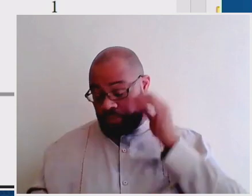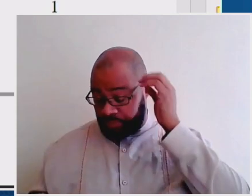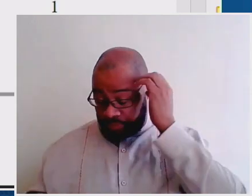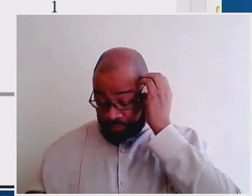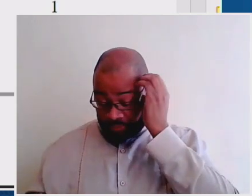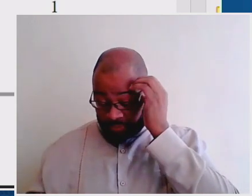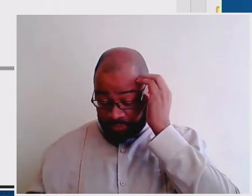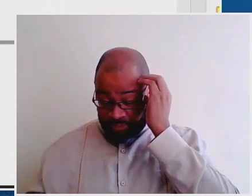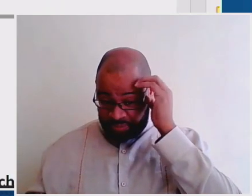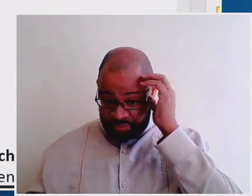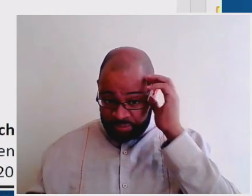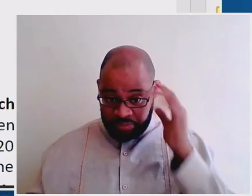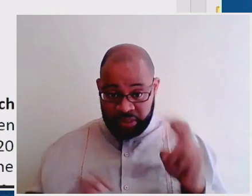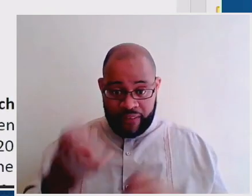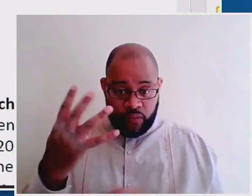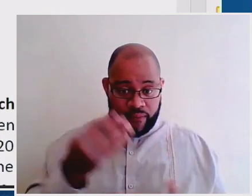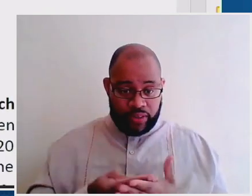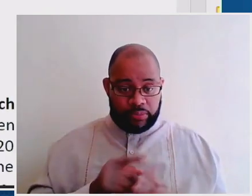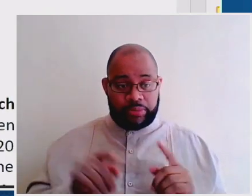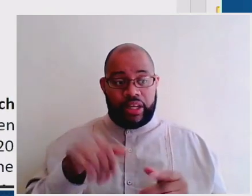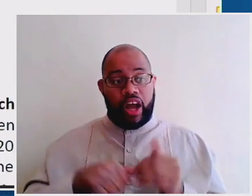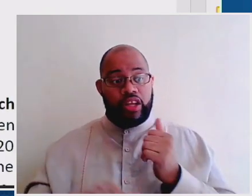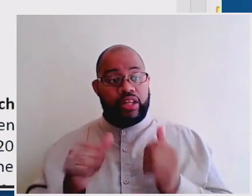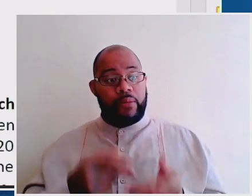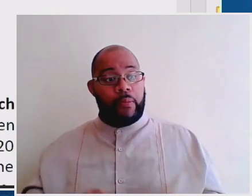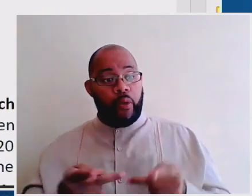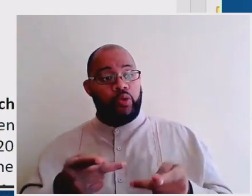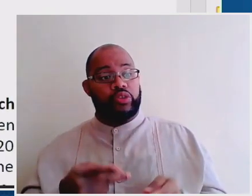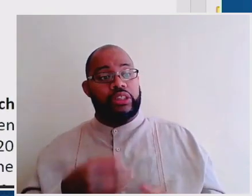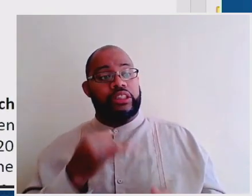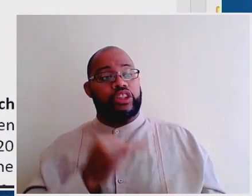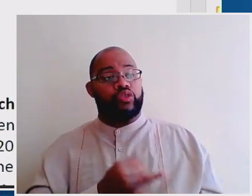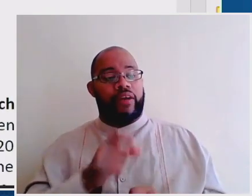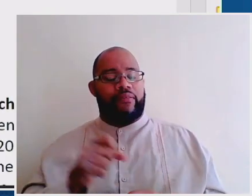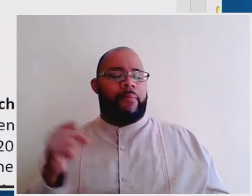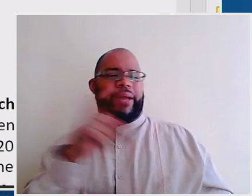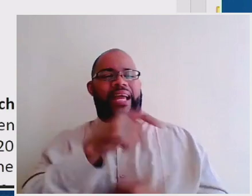Under this proposal, institutions would be required to return any remaining funds no